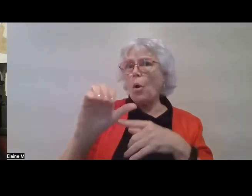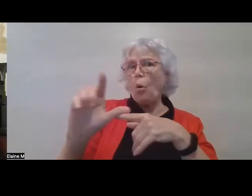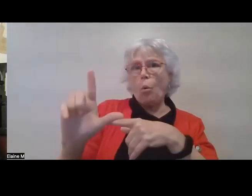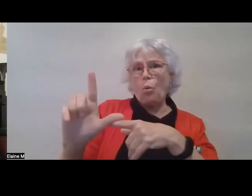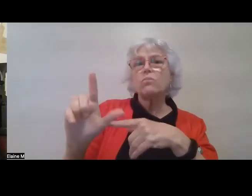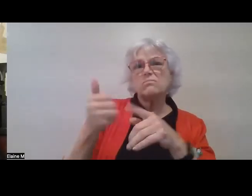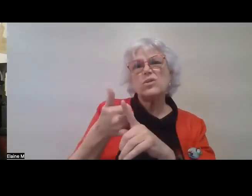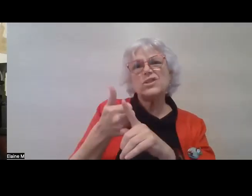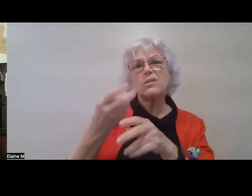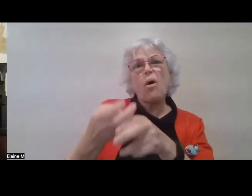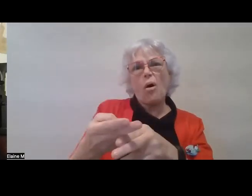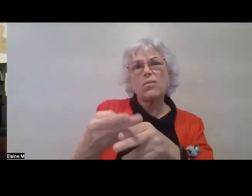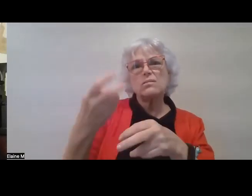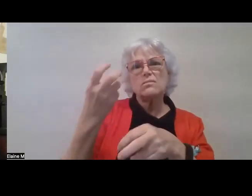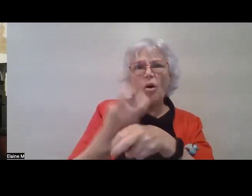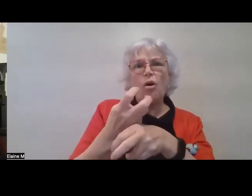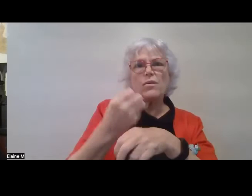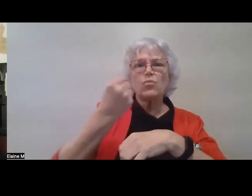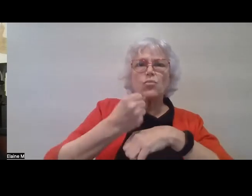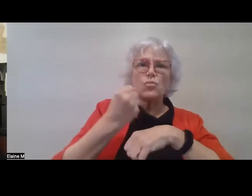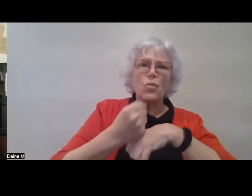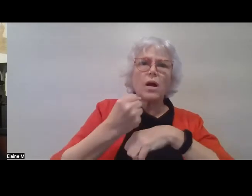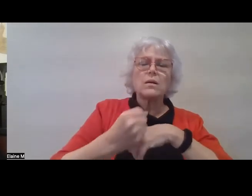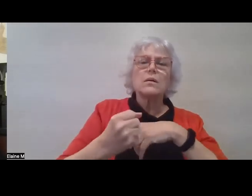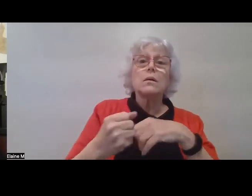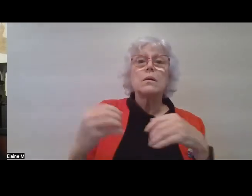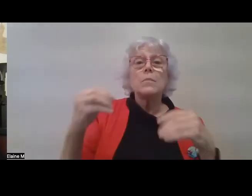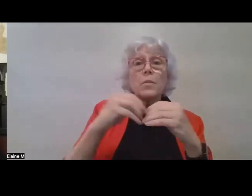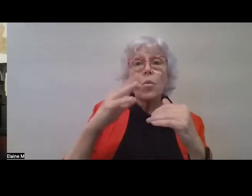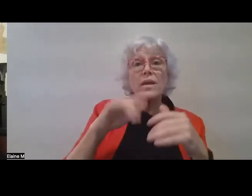Of these mines, over 4000 of them are